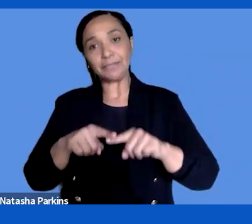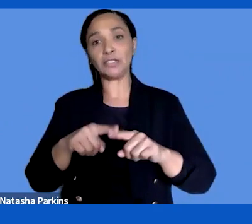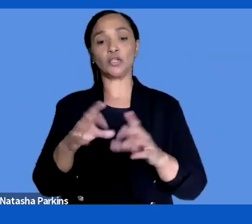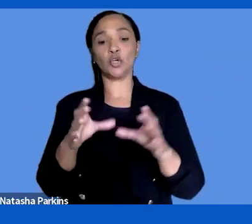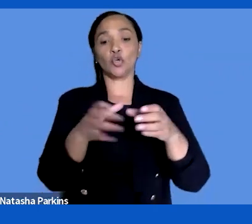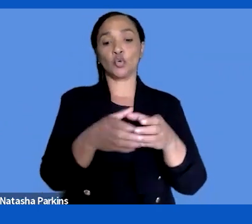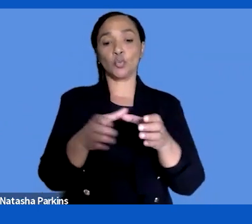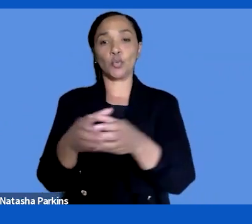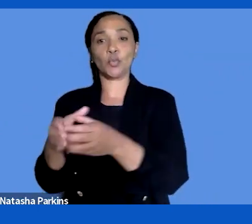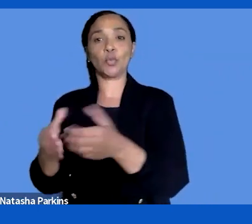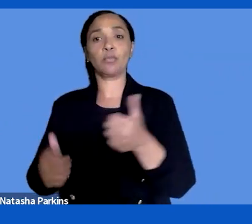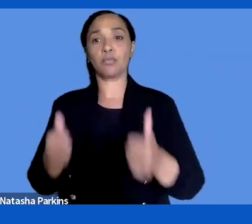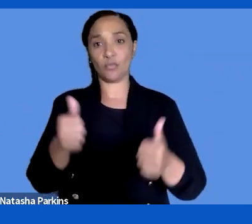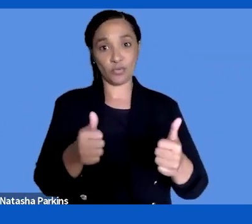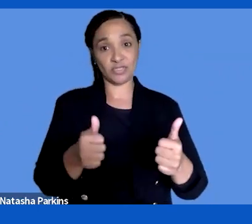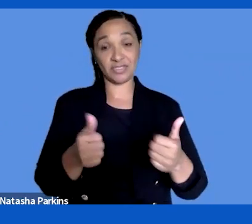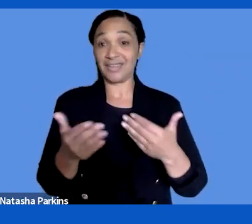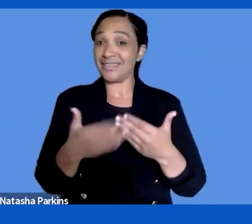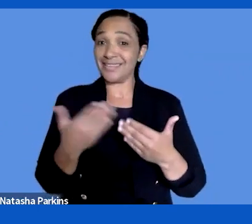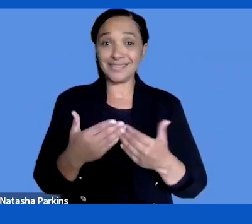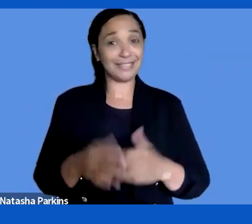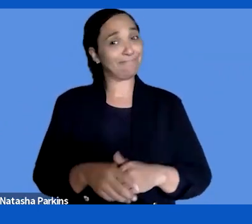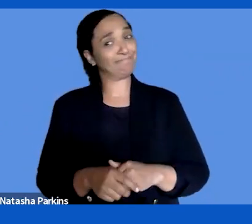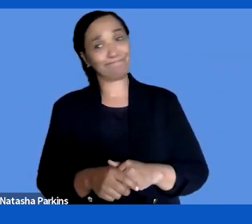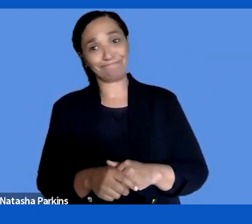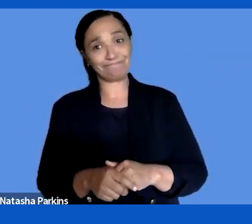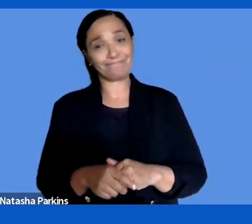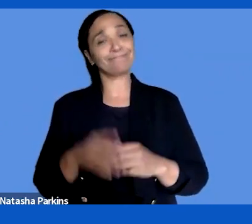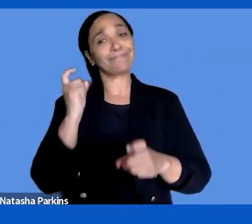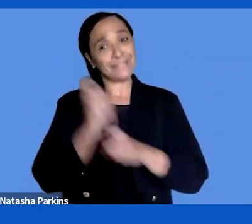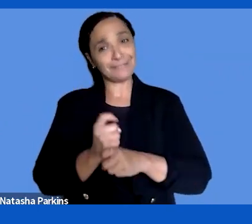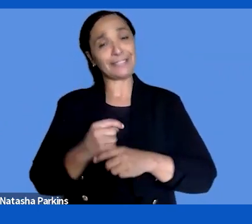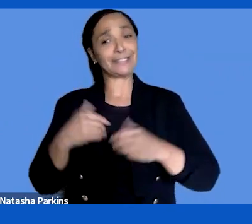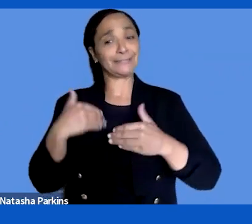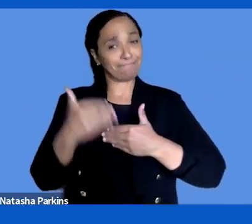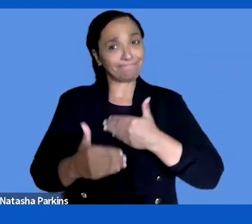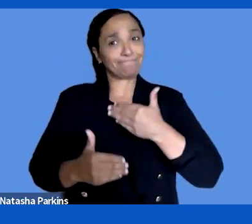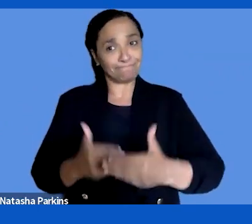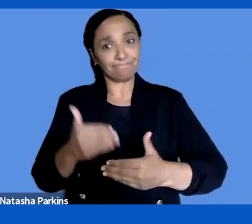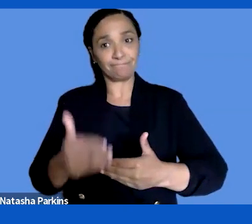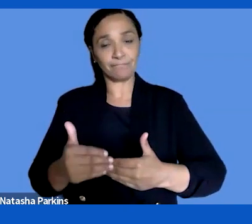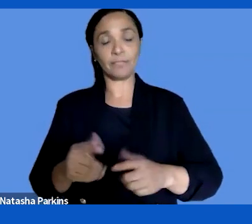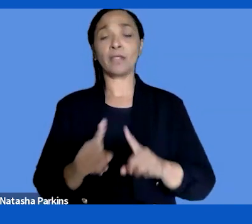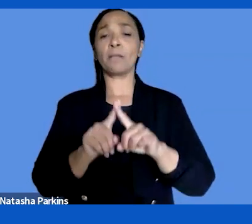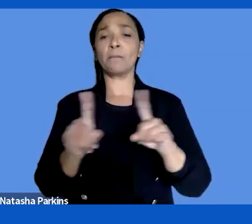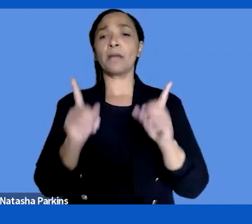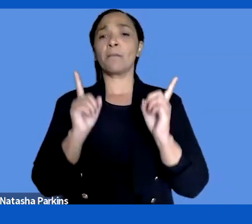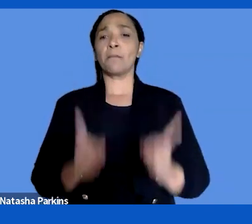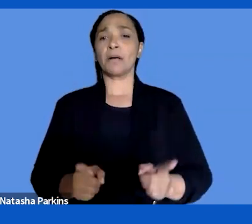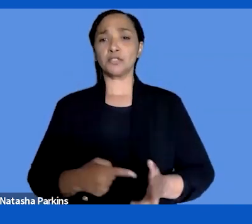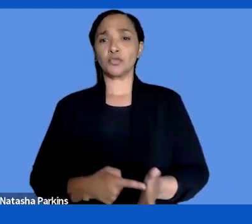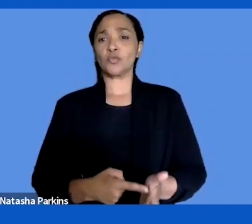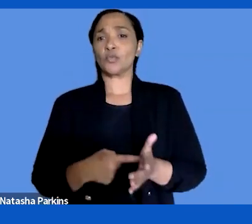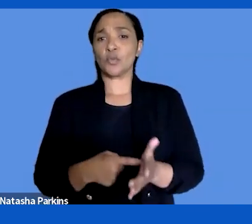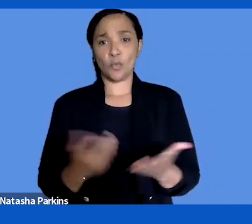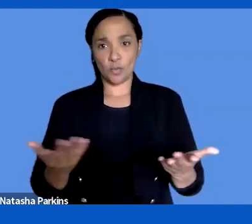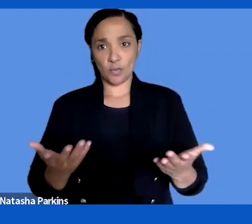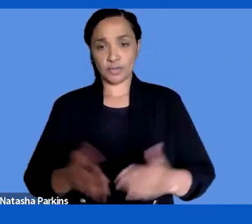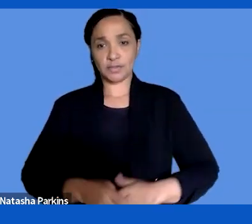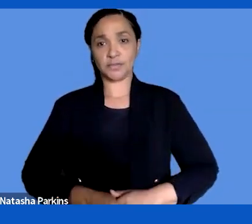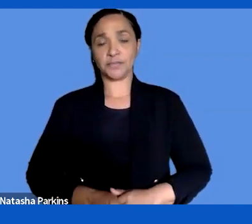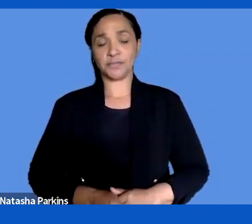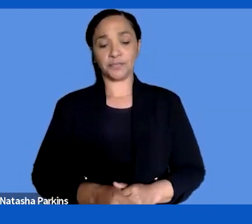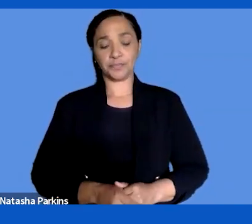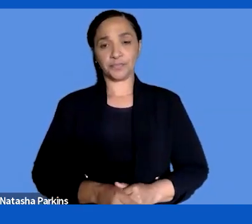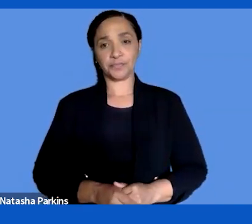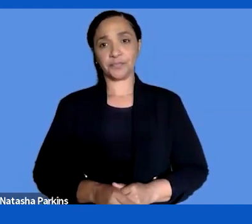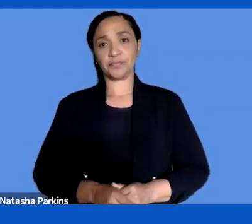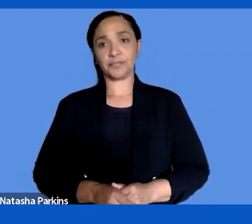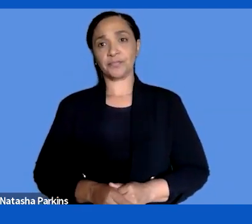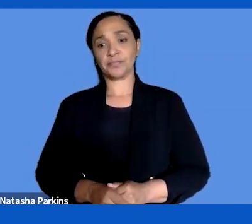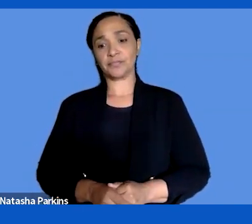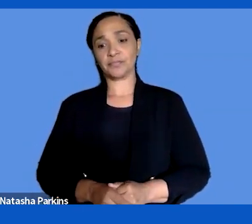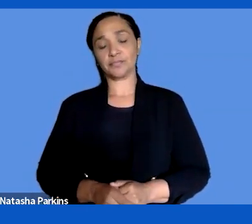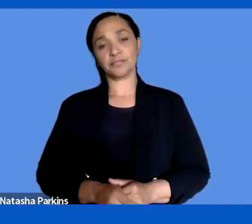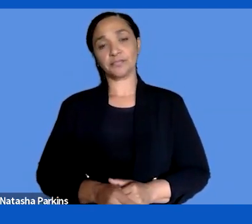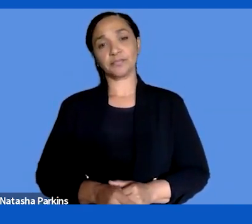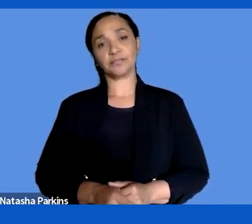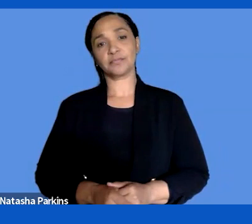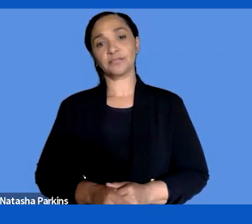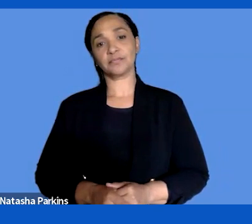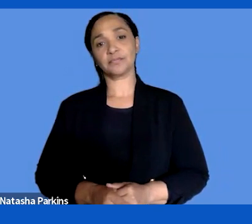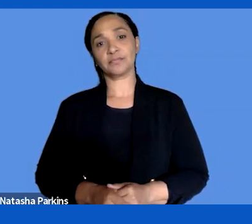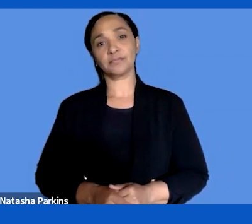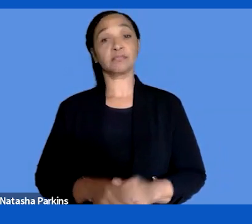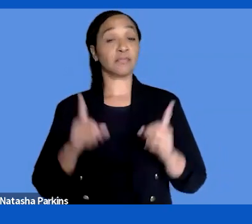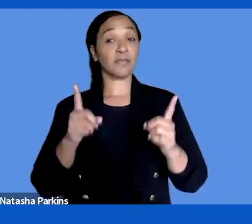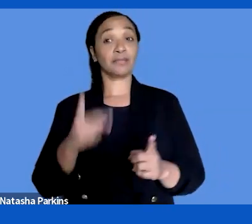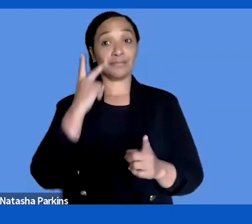easy. Anyway, I think we should also require or at least try to get different organizations to focus